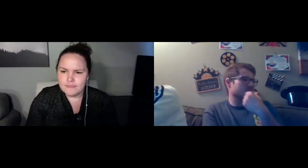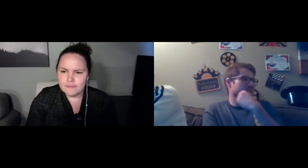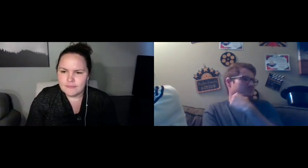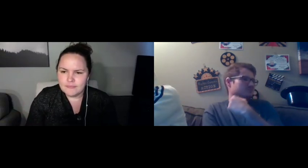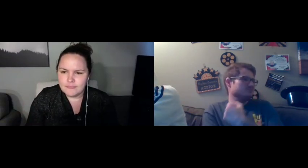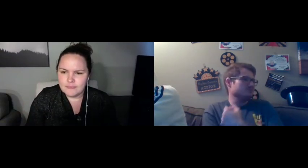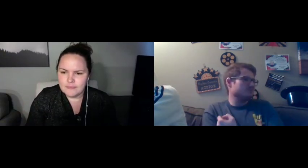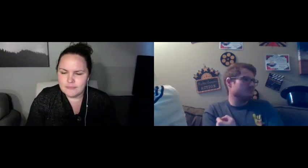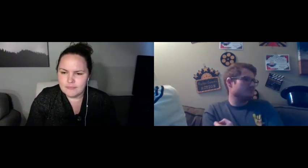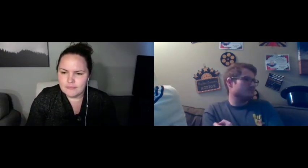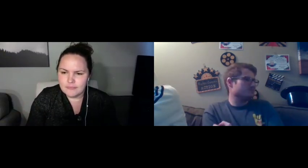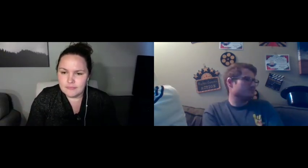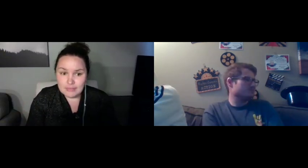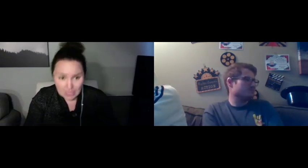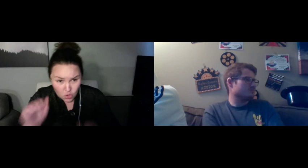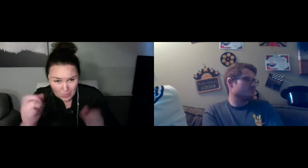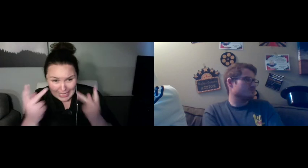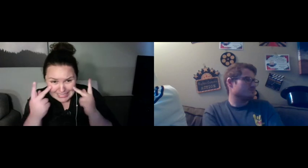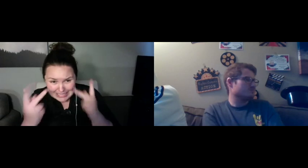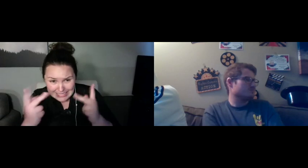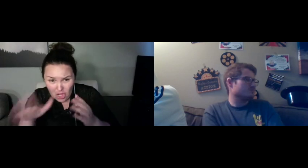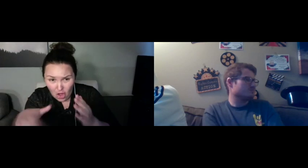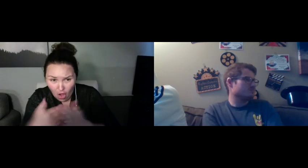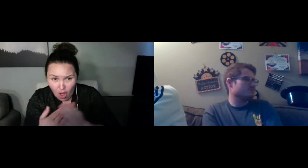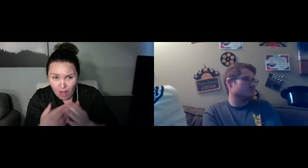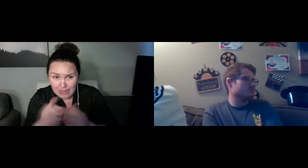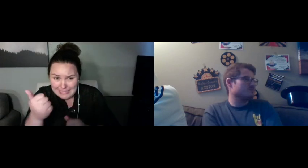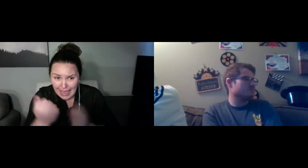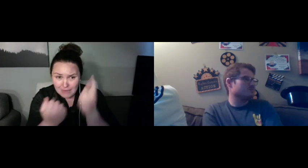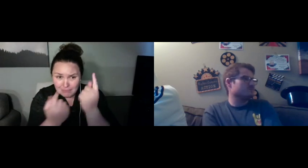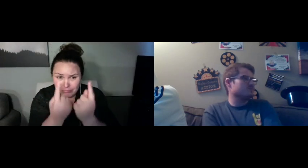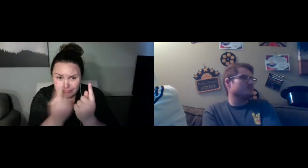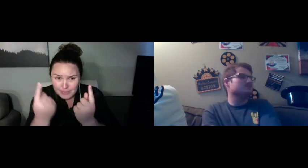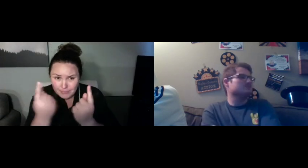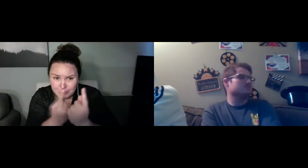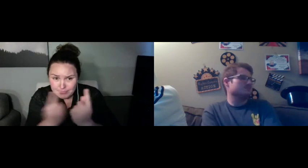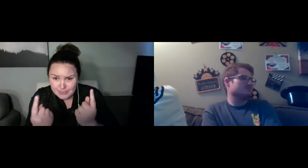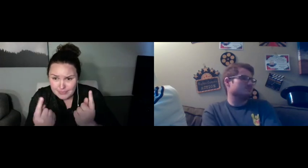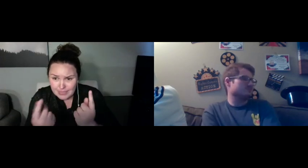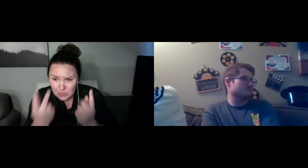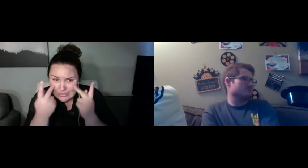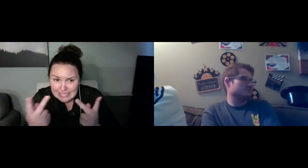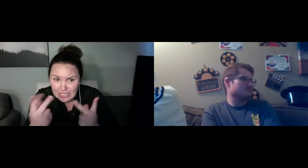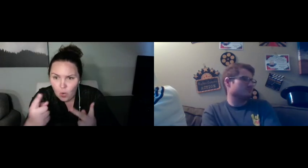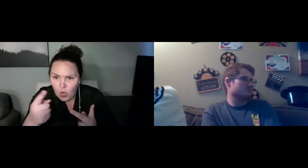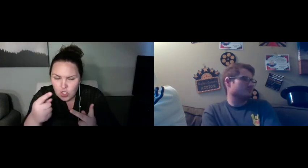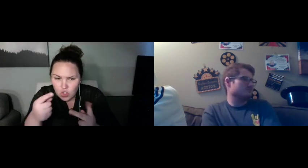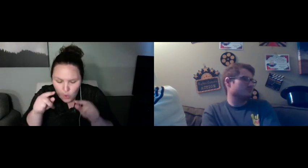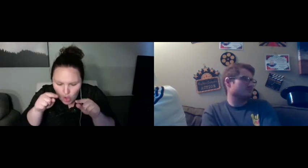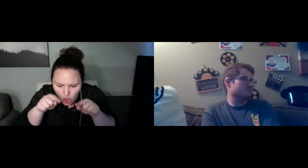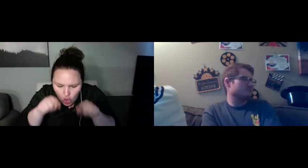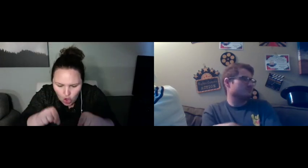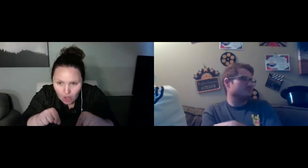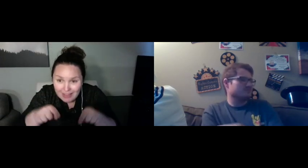Austin’s mom: Can you see where all the ten pins are or do you look down where the arrow is?